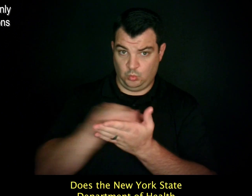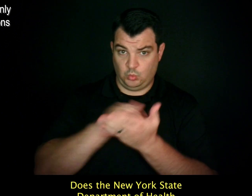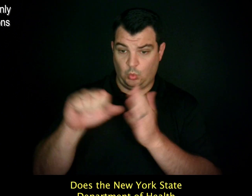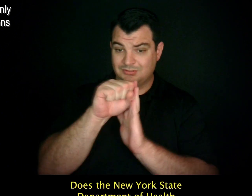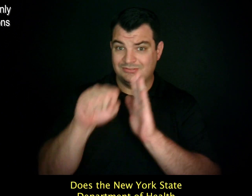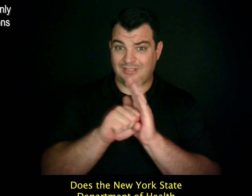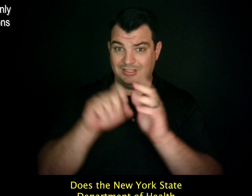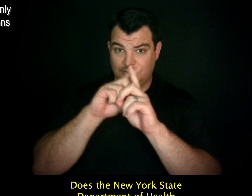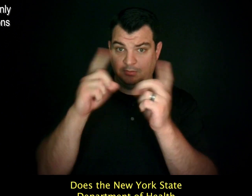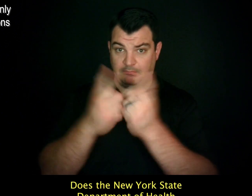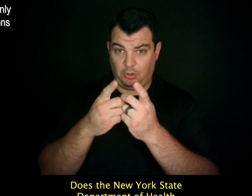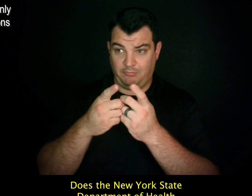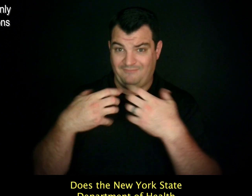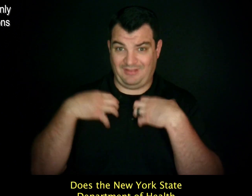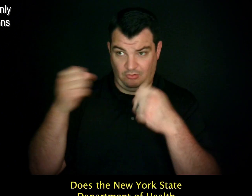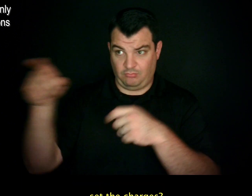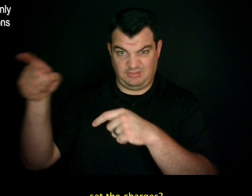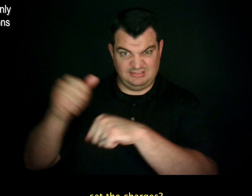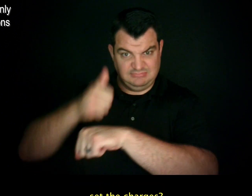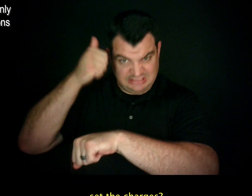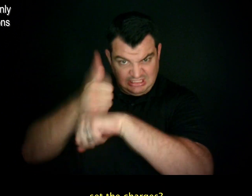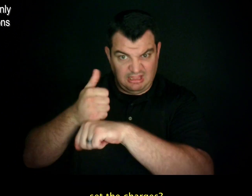Does the New York State Department of Health set the charges?